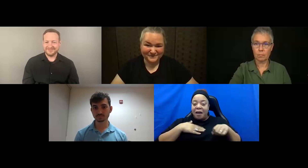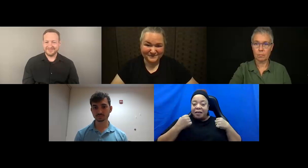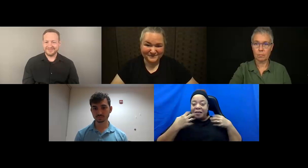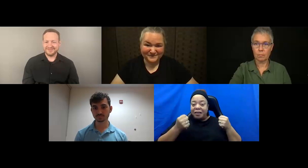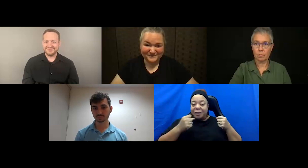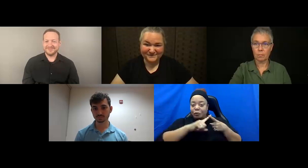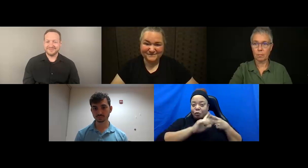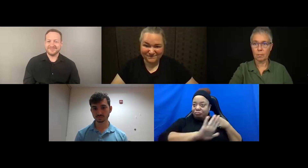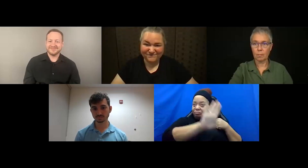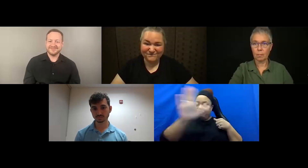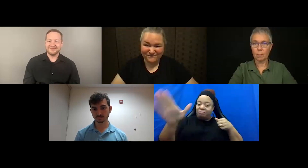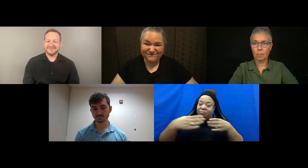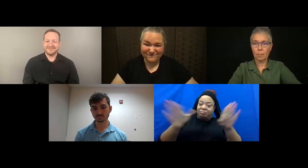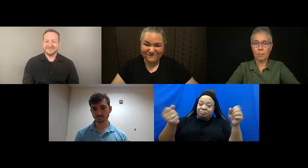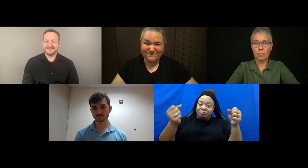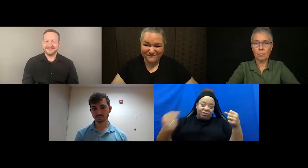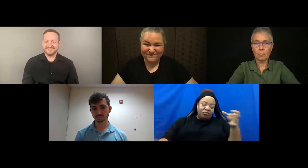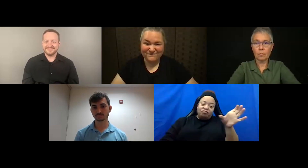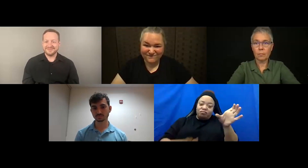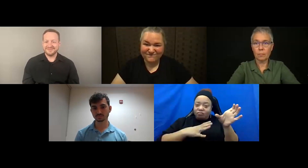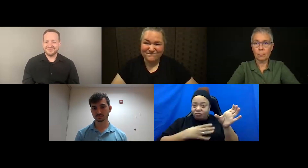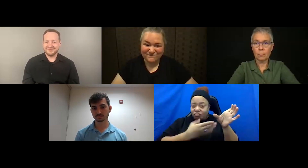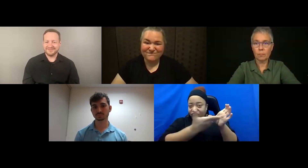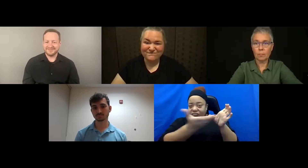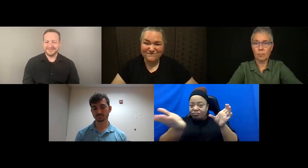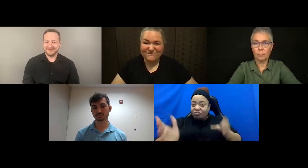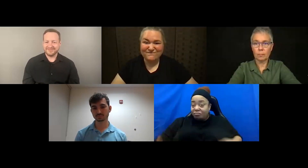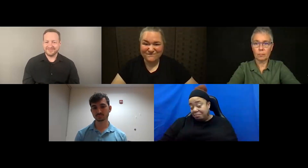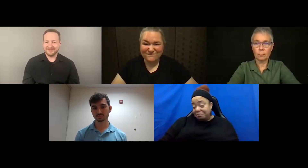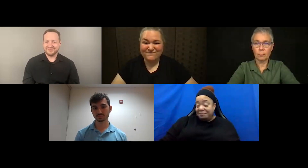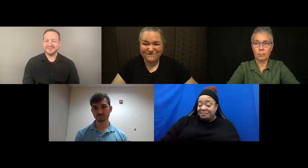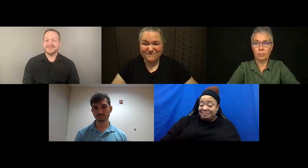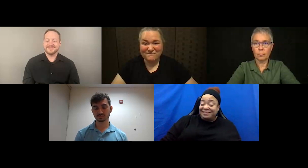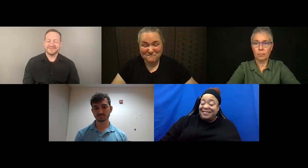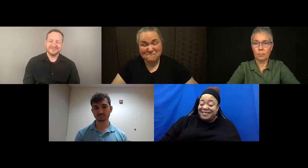and it would translate my signing to their general signs? That's an idea to consider!